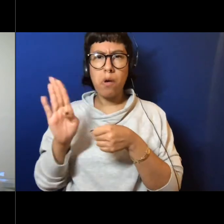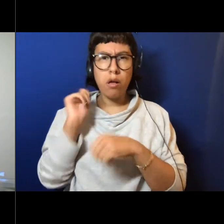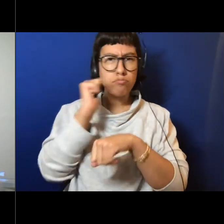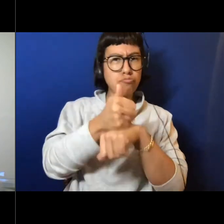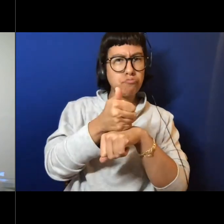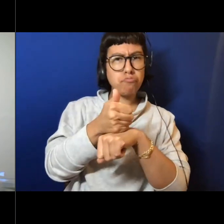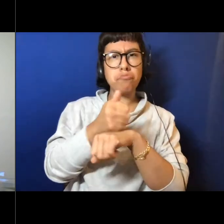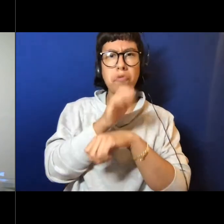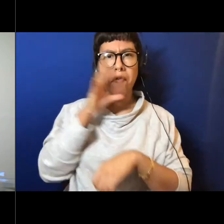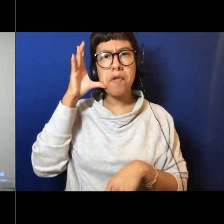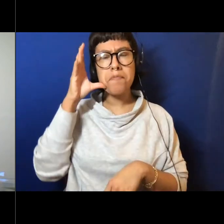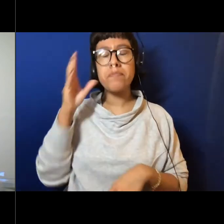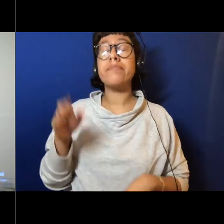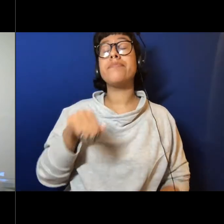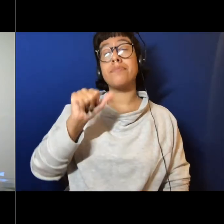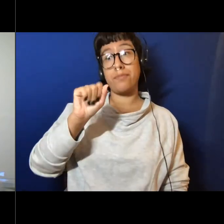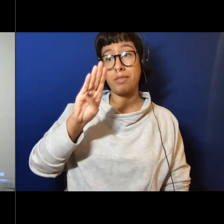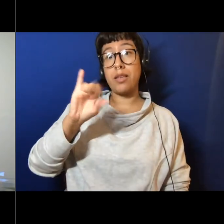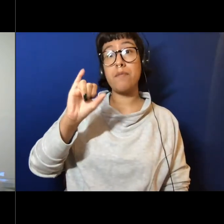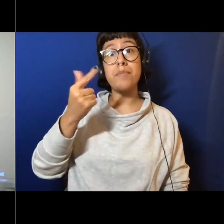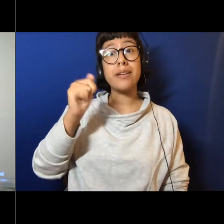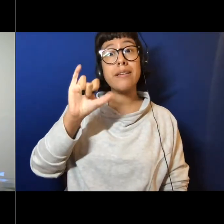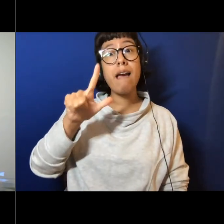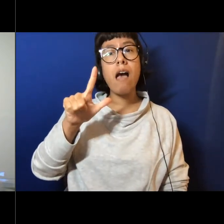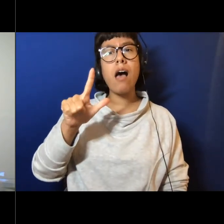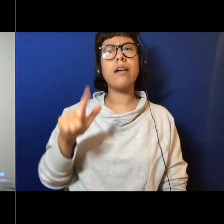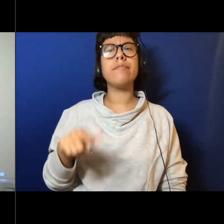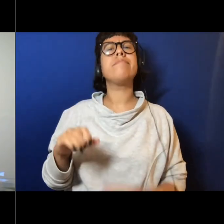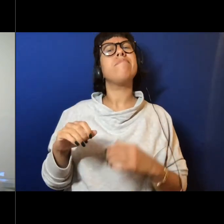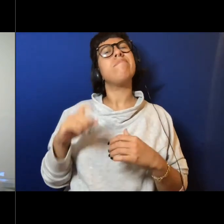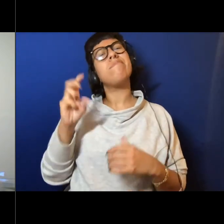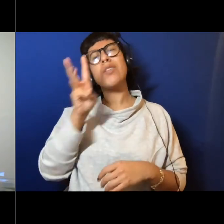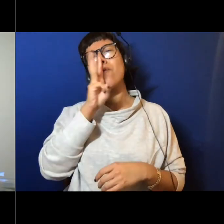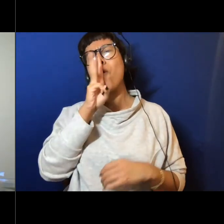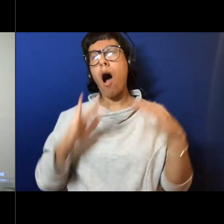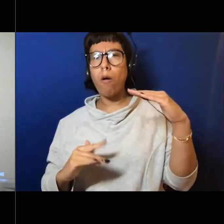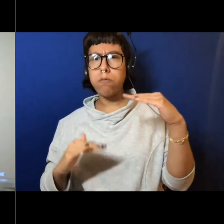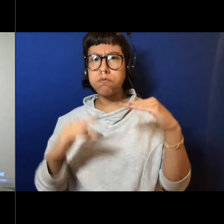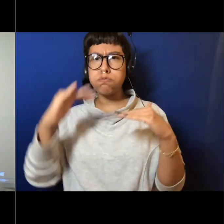Abigail says you need to know how far the tide goes out in the area where you're growing them.